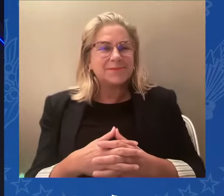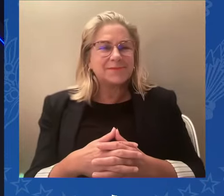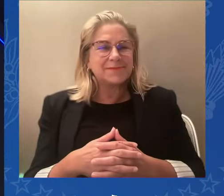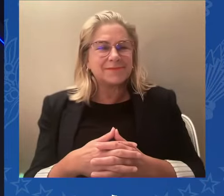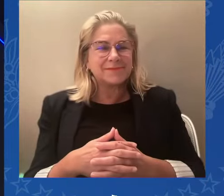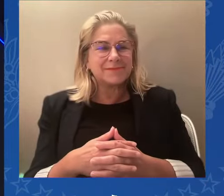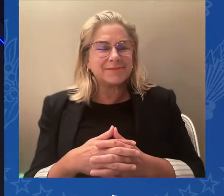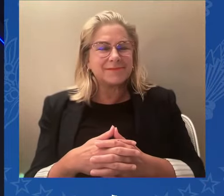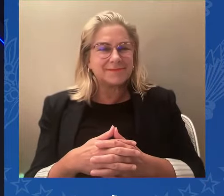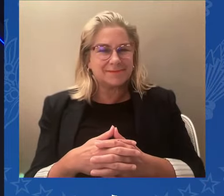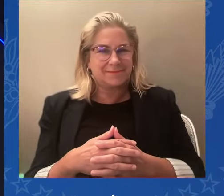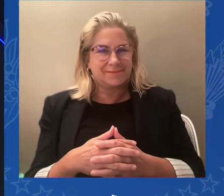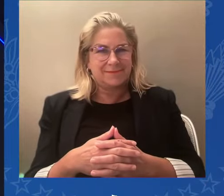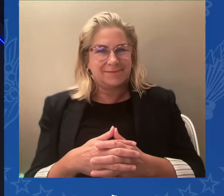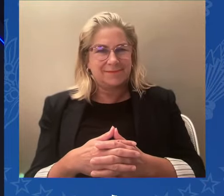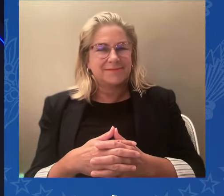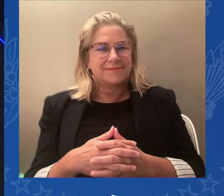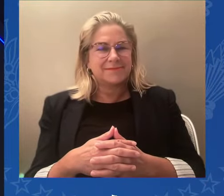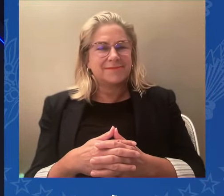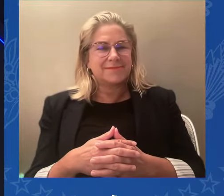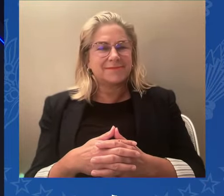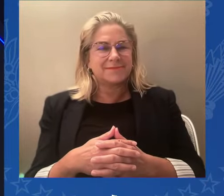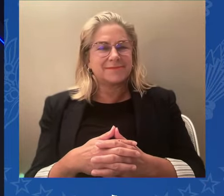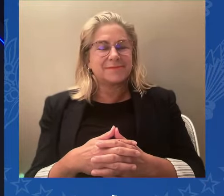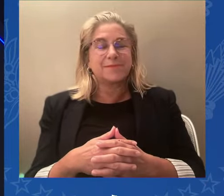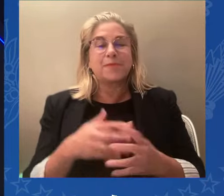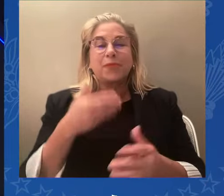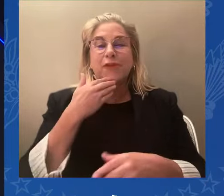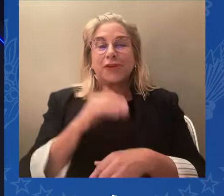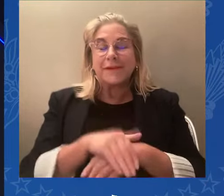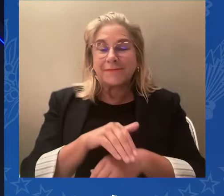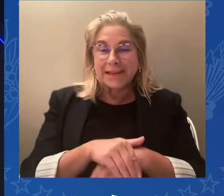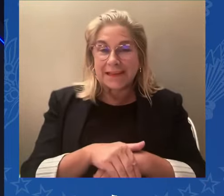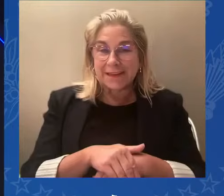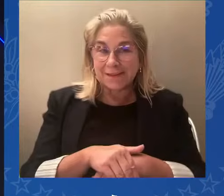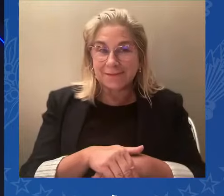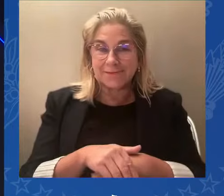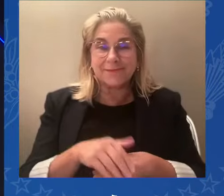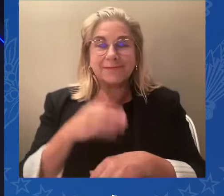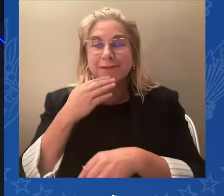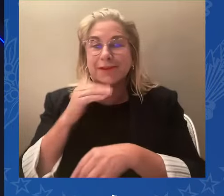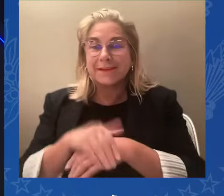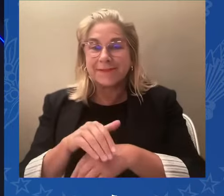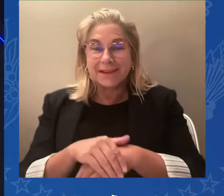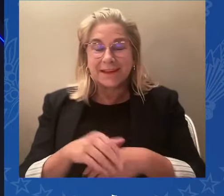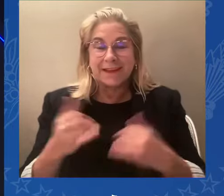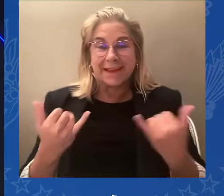Mr. Horsford: Good evening. Good evening. Good evening. Throughout this week, we've been reflecting on the power